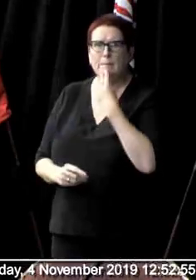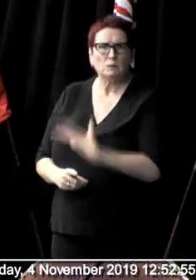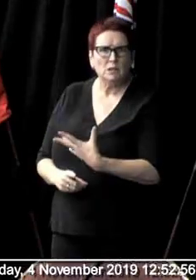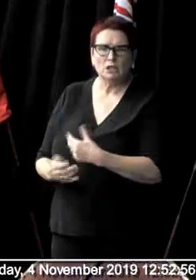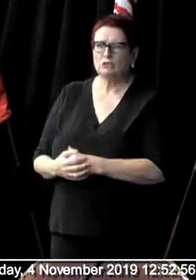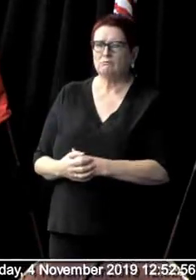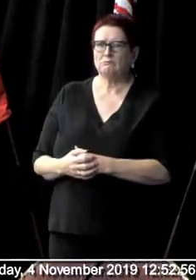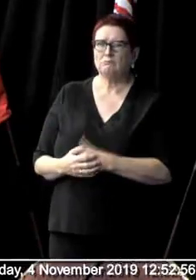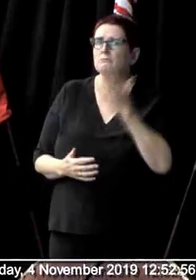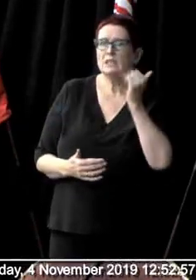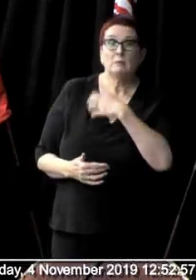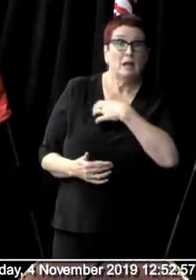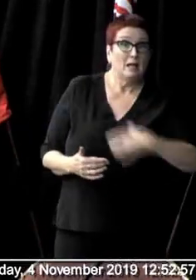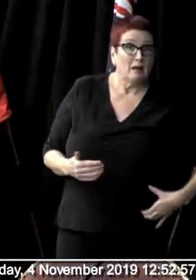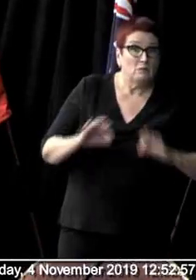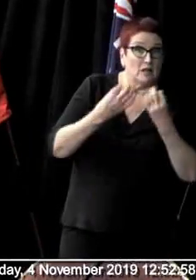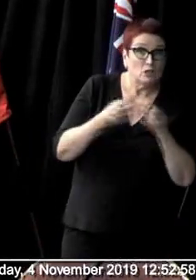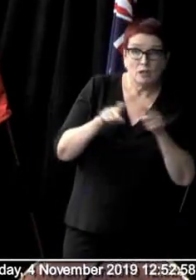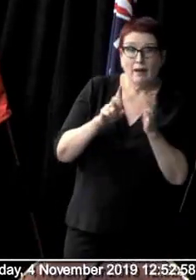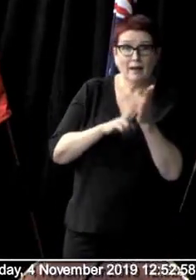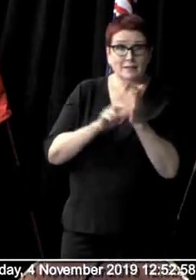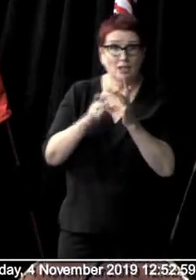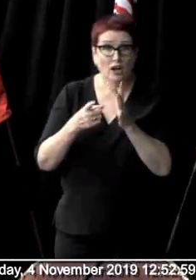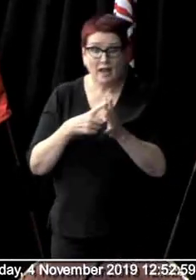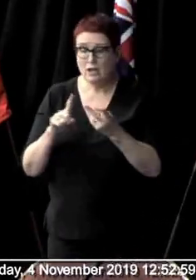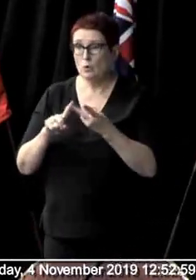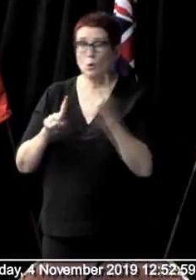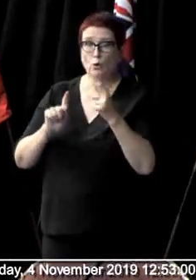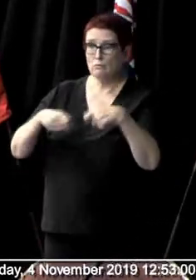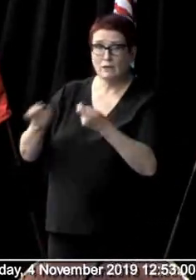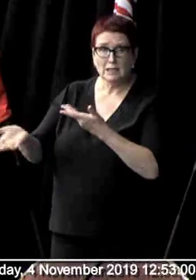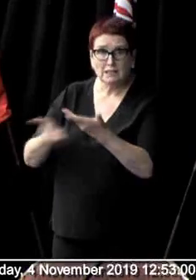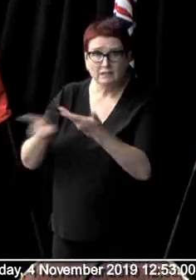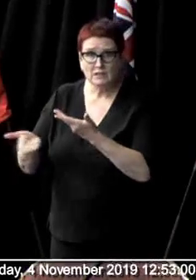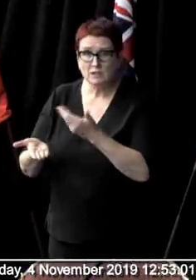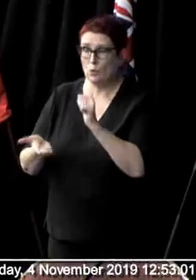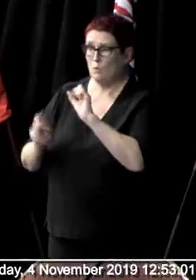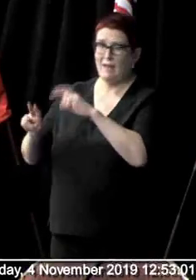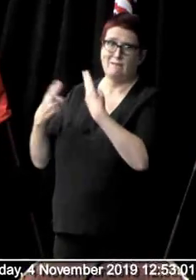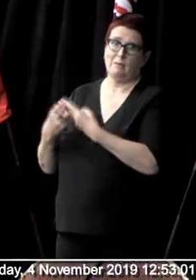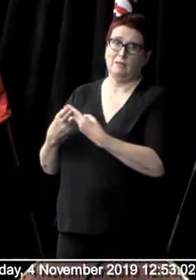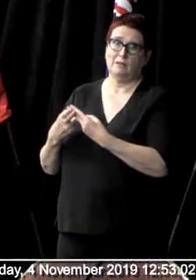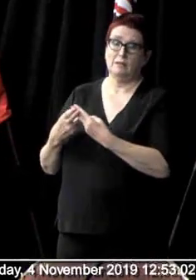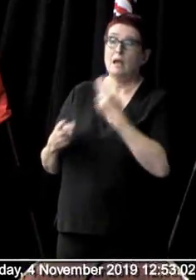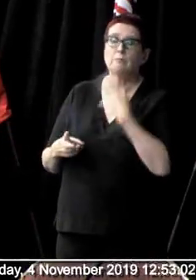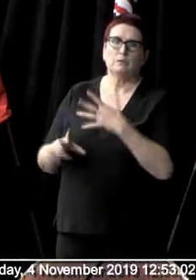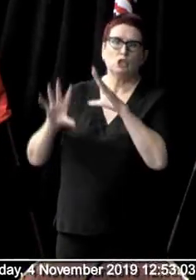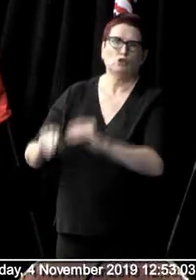government agencies like the NDIA, service providers, or family and friends. Thank you.